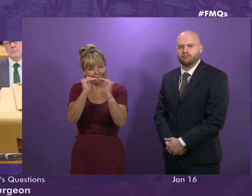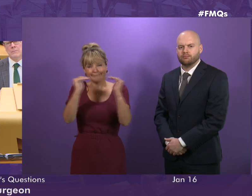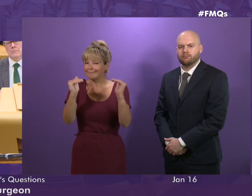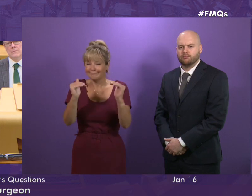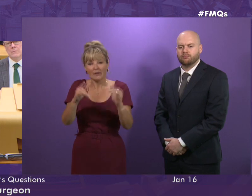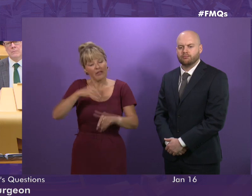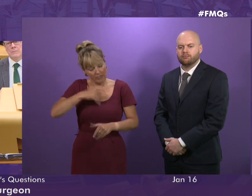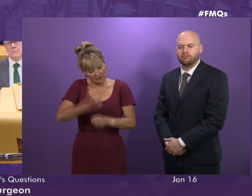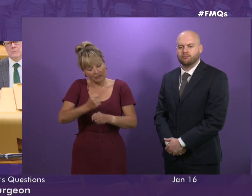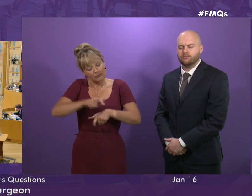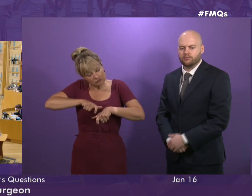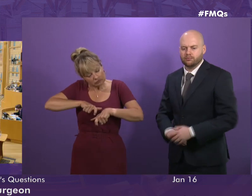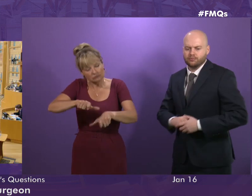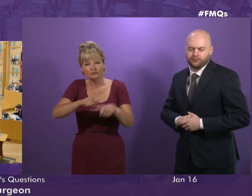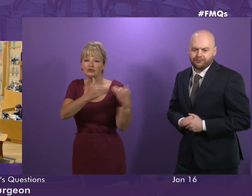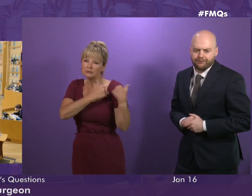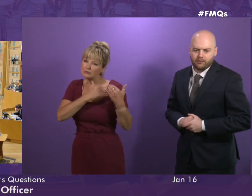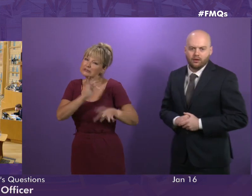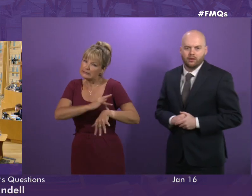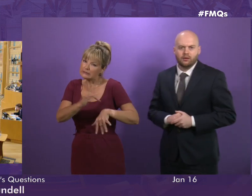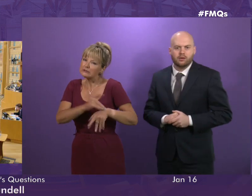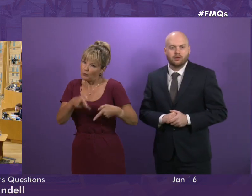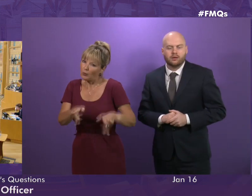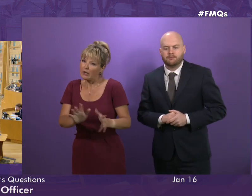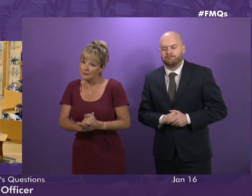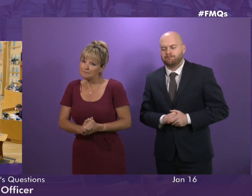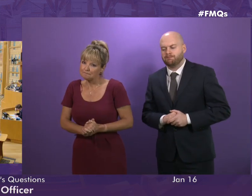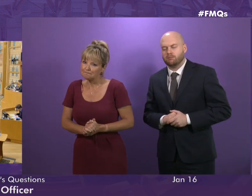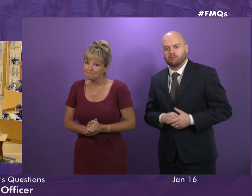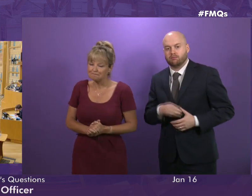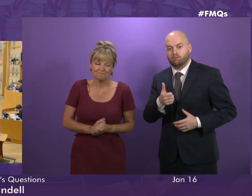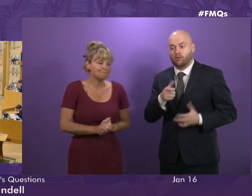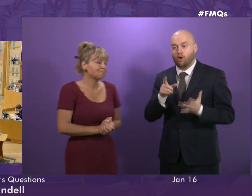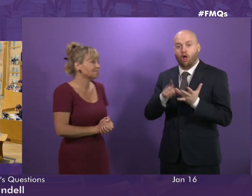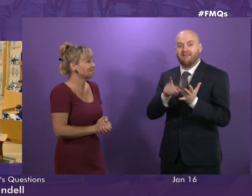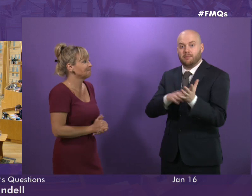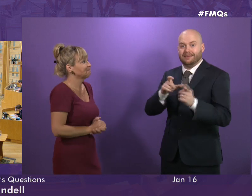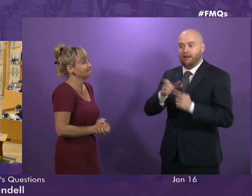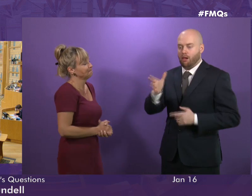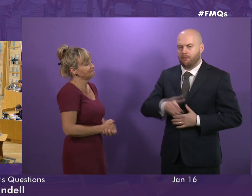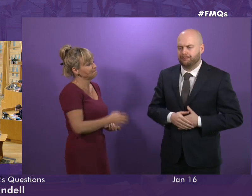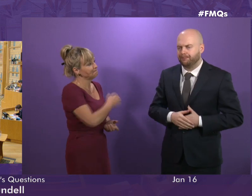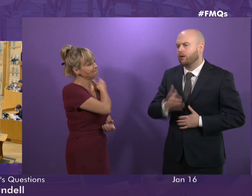and sensitive manner.